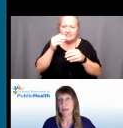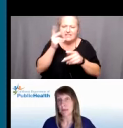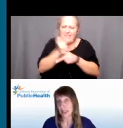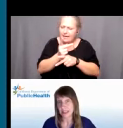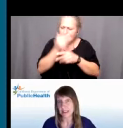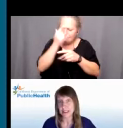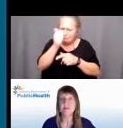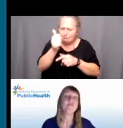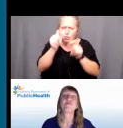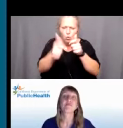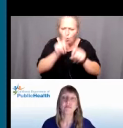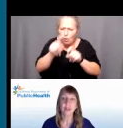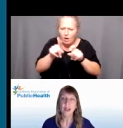the chat, we may or may not get to them.